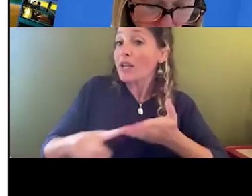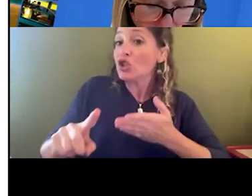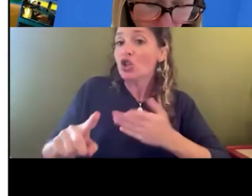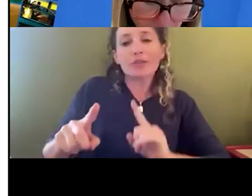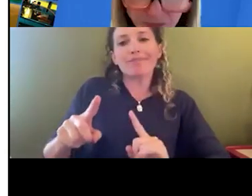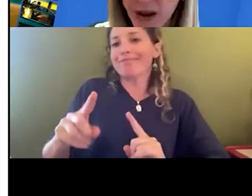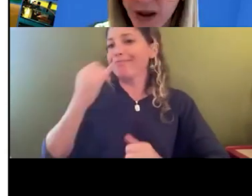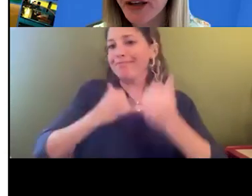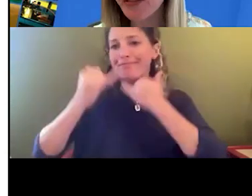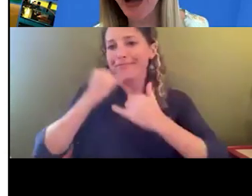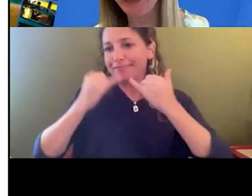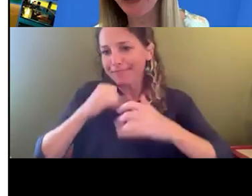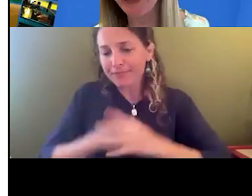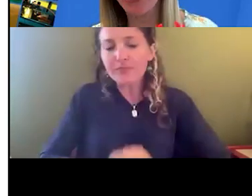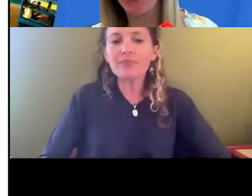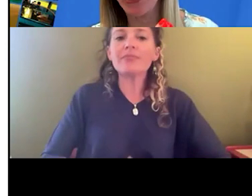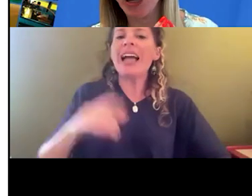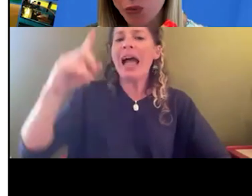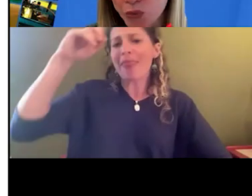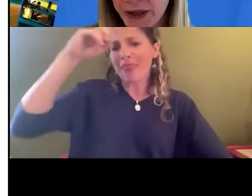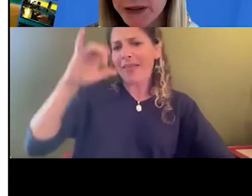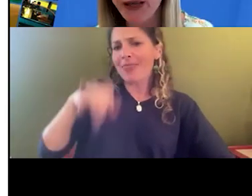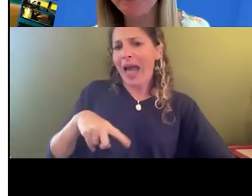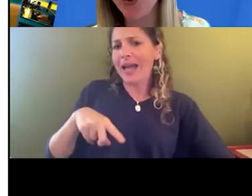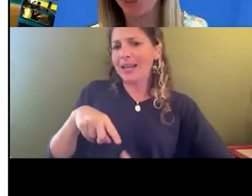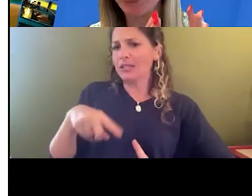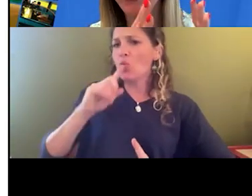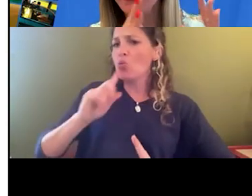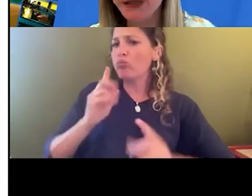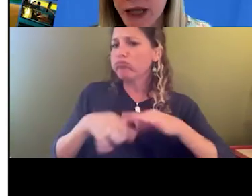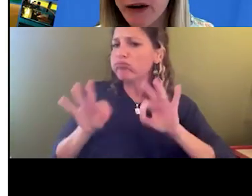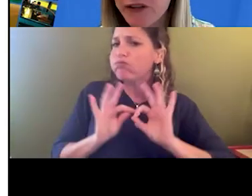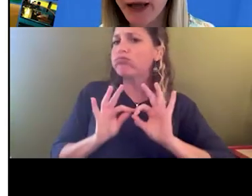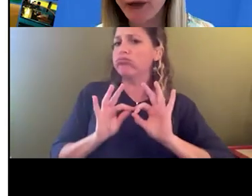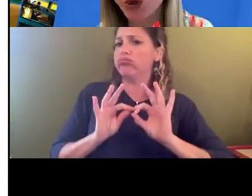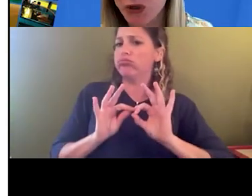I think that is a really important set of language or